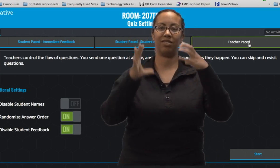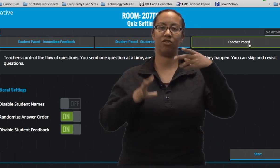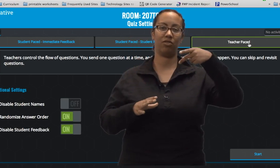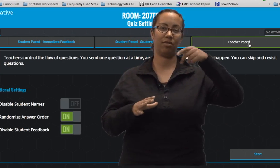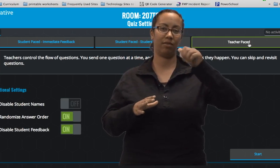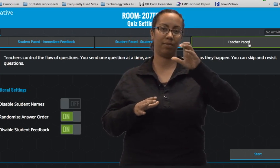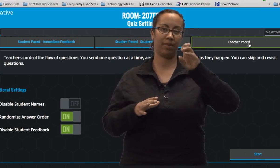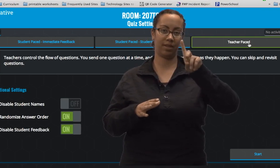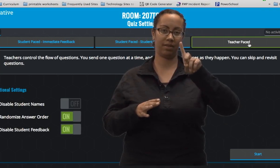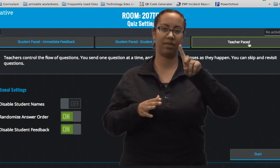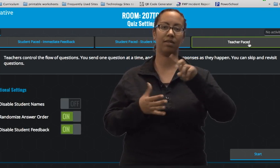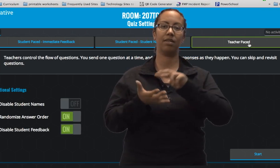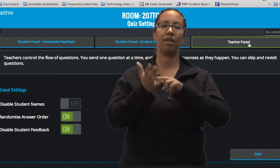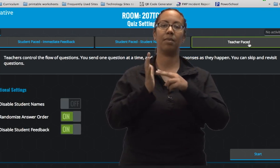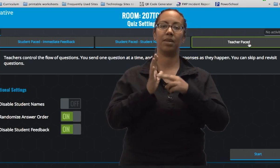The third type is teacher paced.